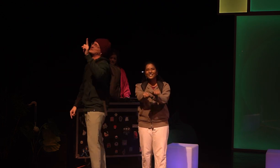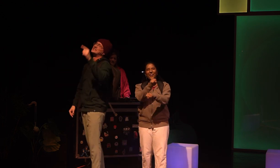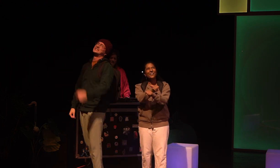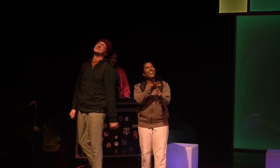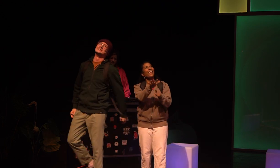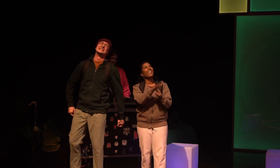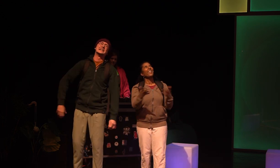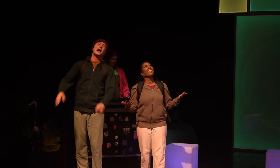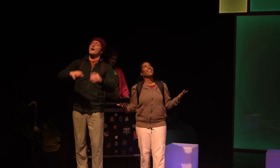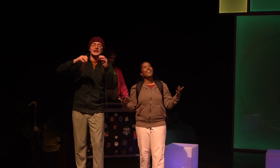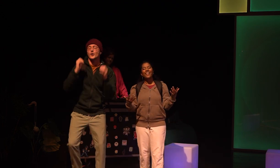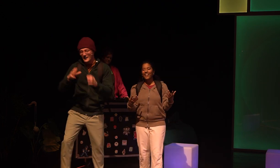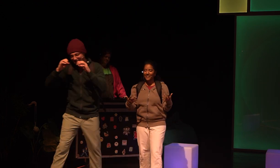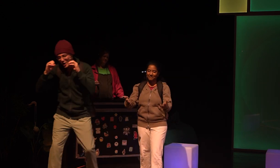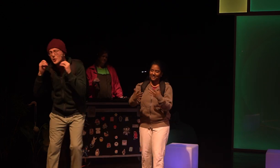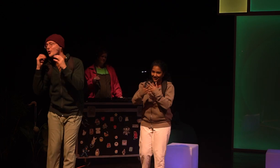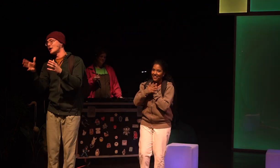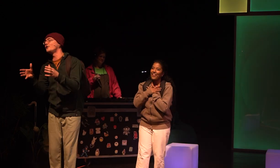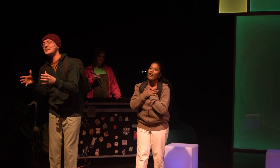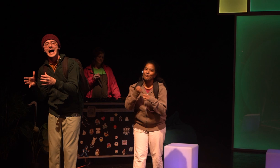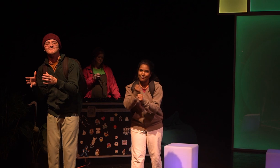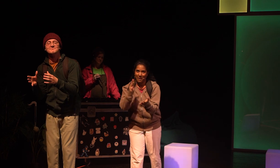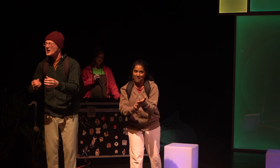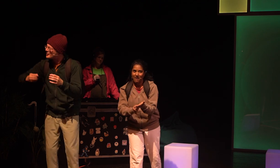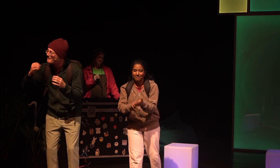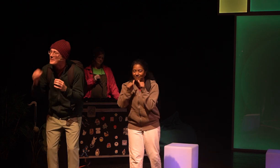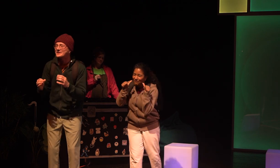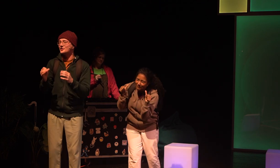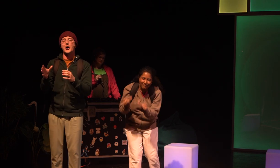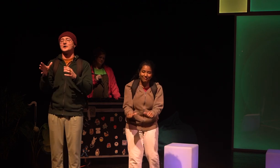to be kidding me. I mean look. Look, I loved me Nan, to bits, right,